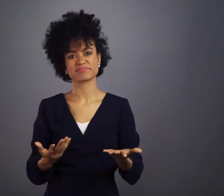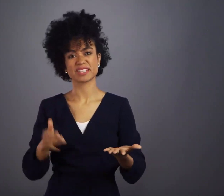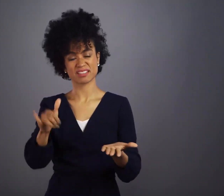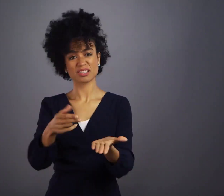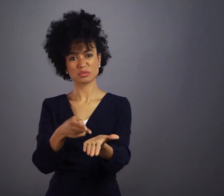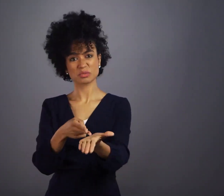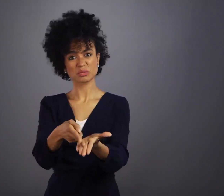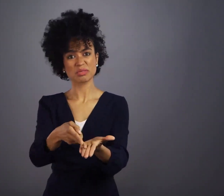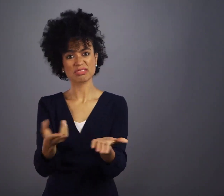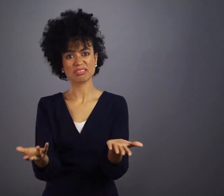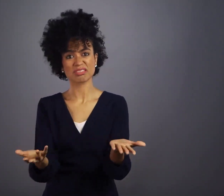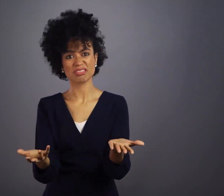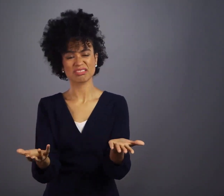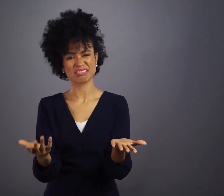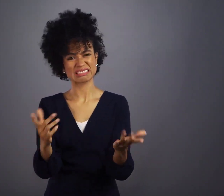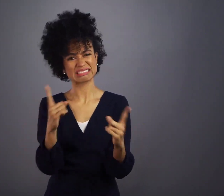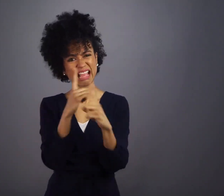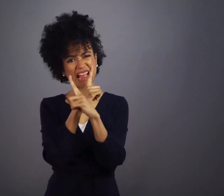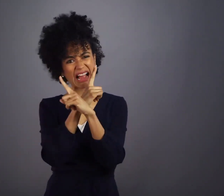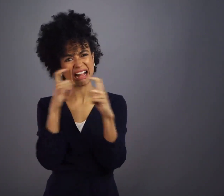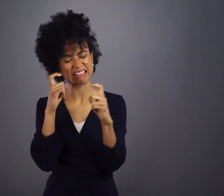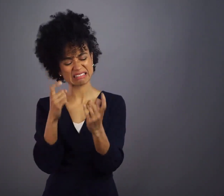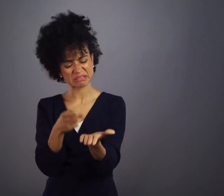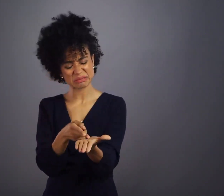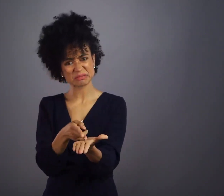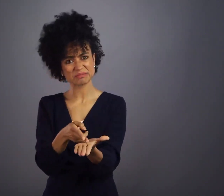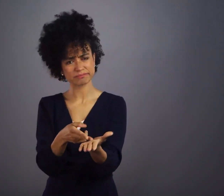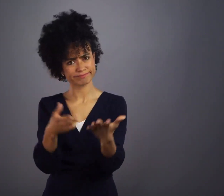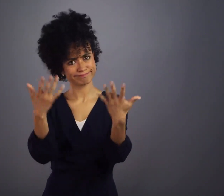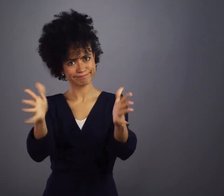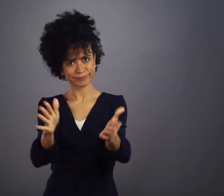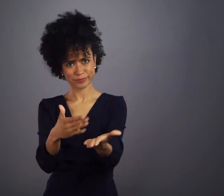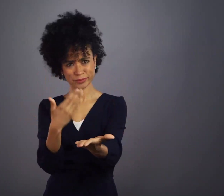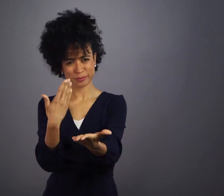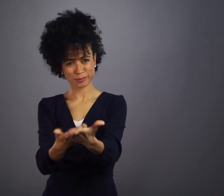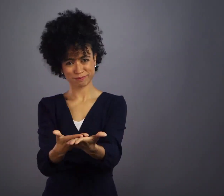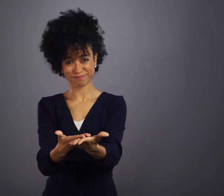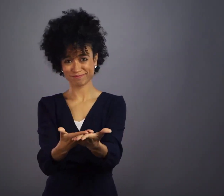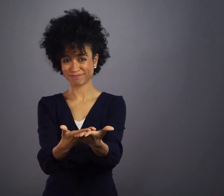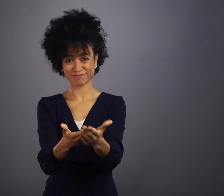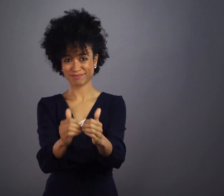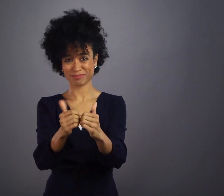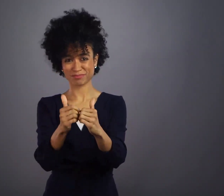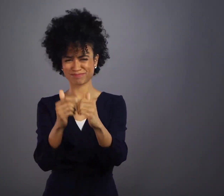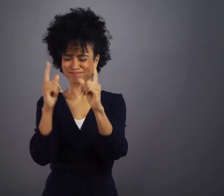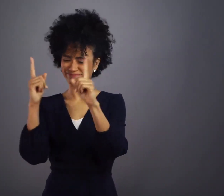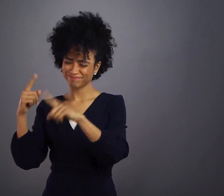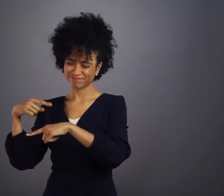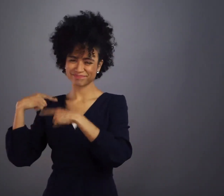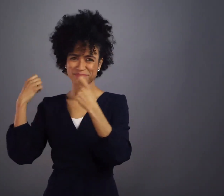These stark and ugly facts have been confirmed by legions of alcoholics throughout history.